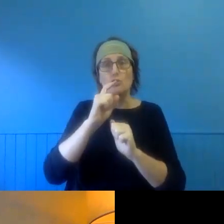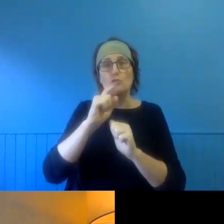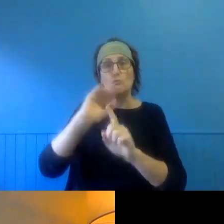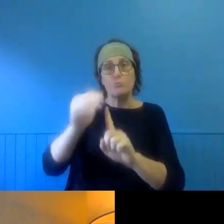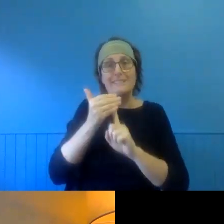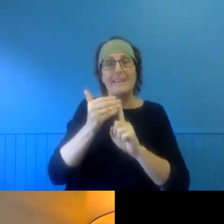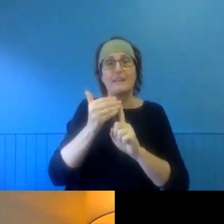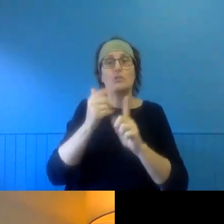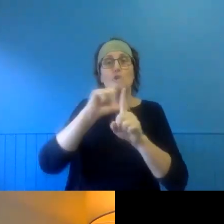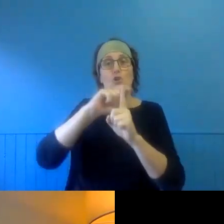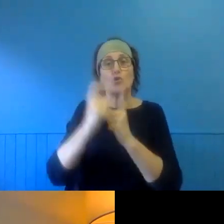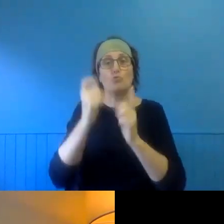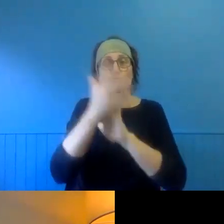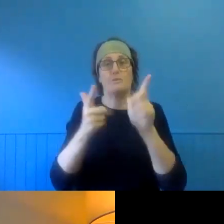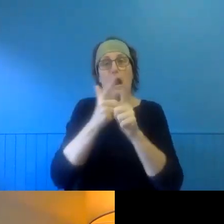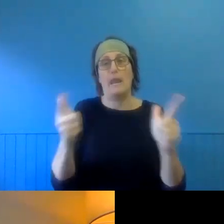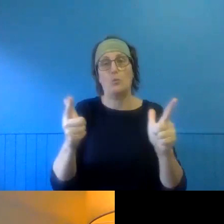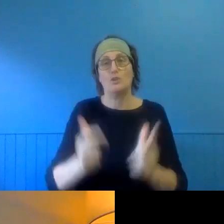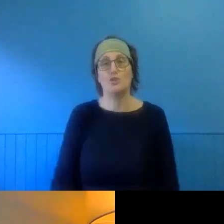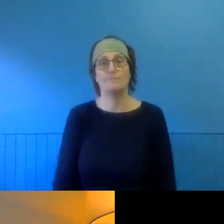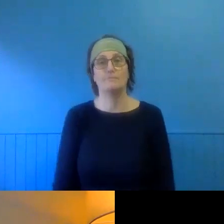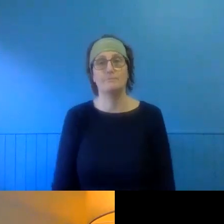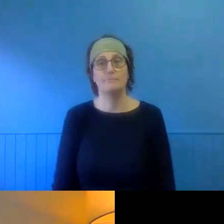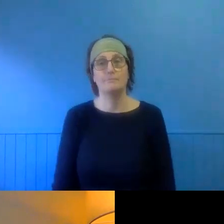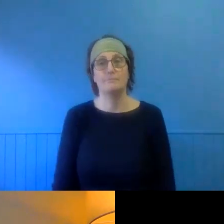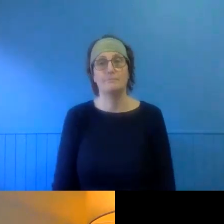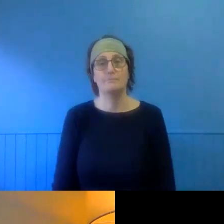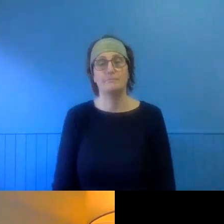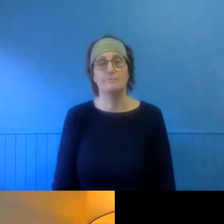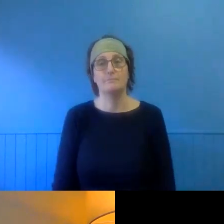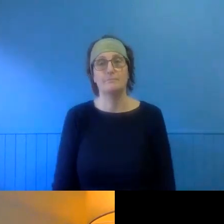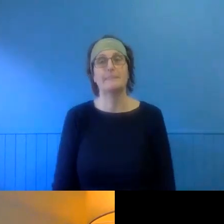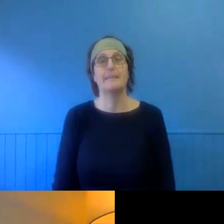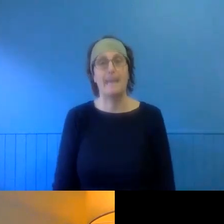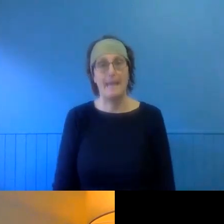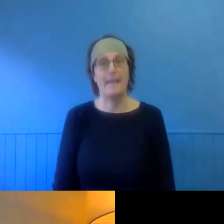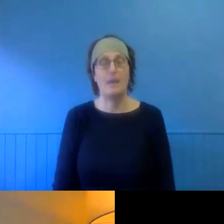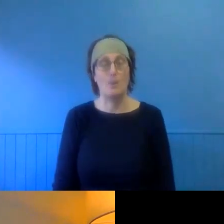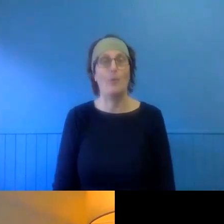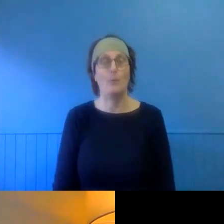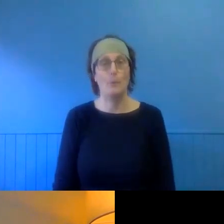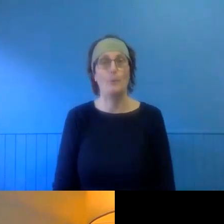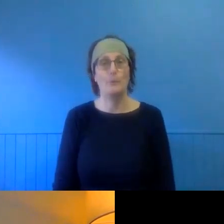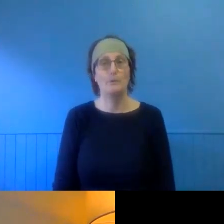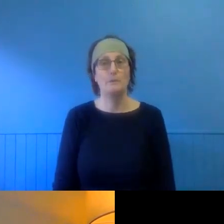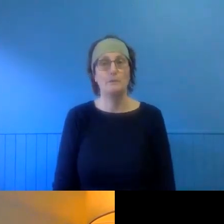sign language? >> TERRI JANKE: That's a great question. I